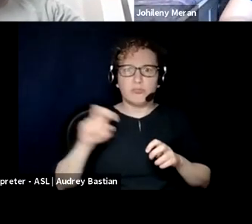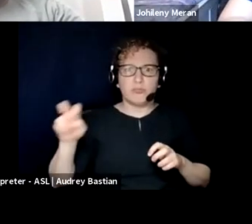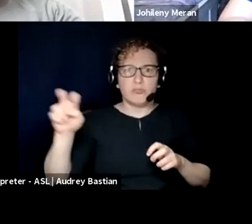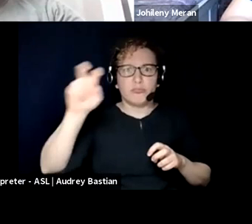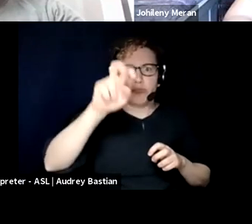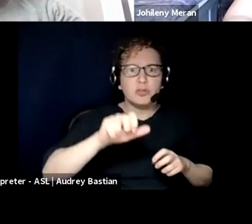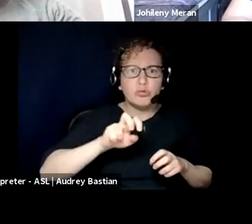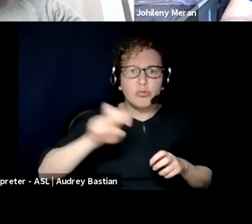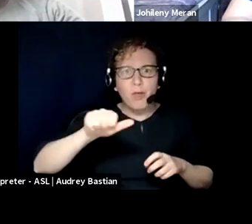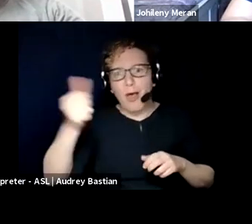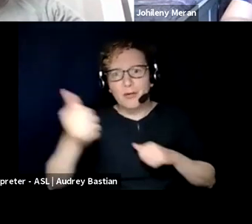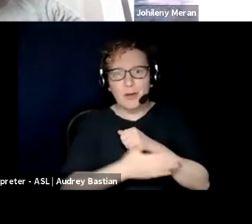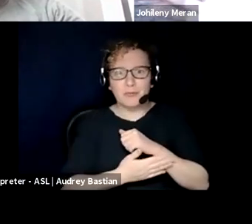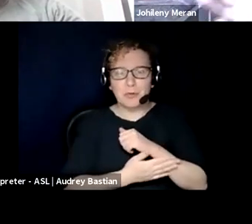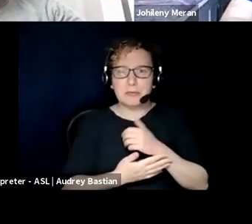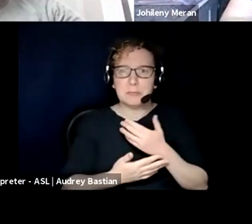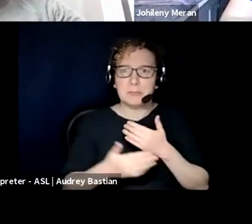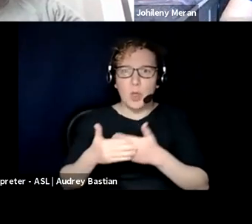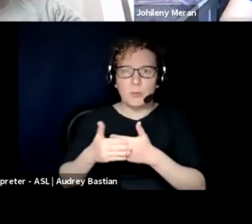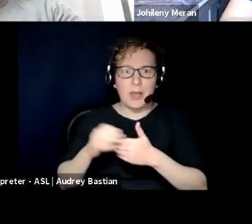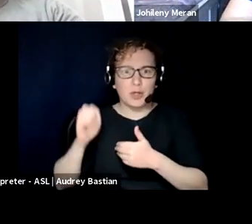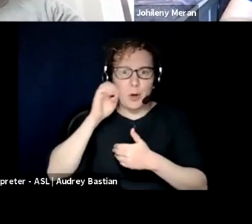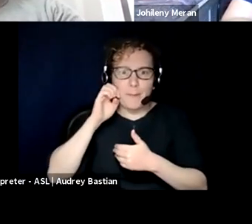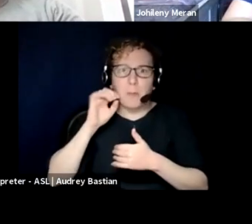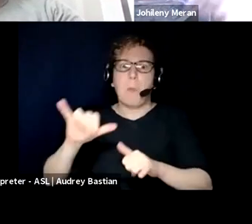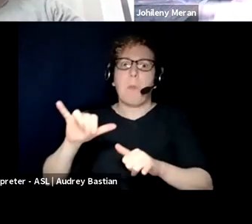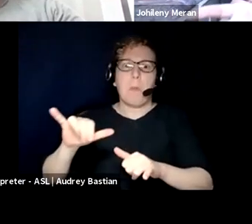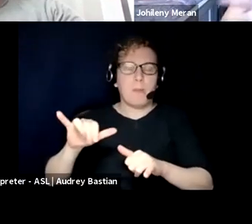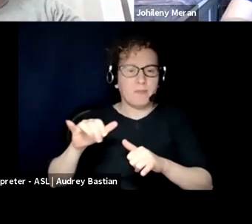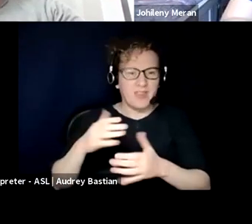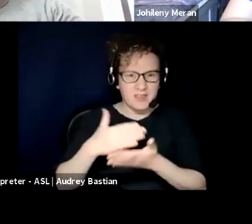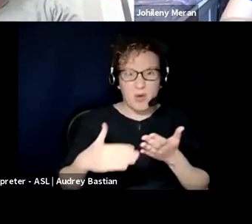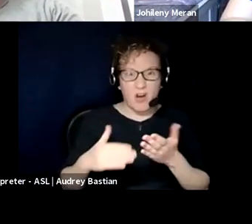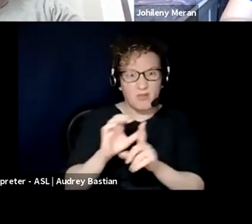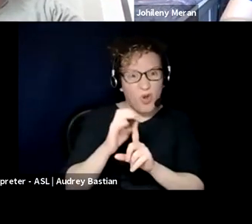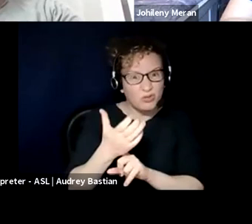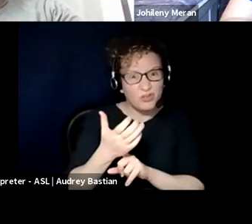to go elsewhere and this is part of the culture as students here said.